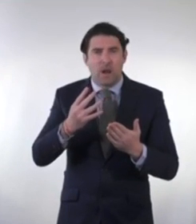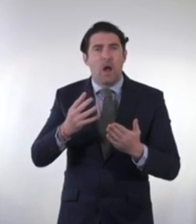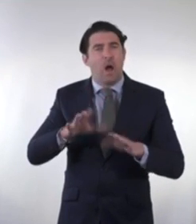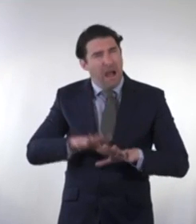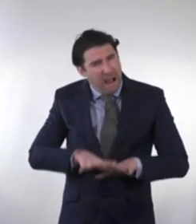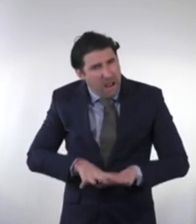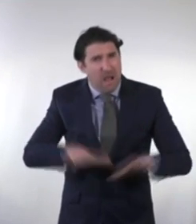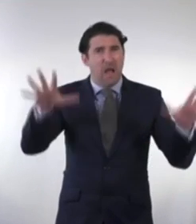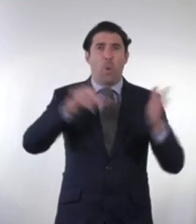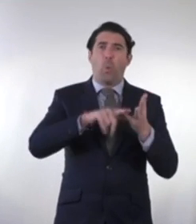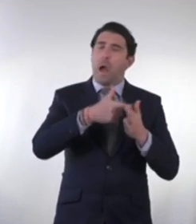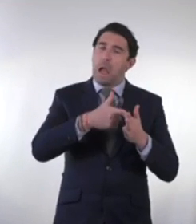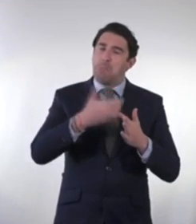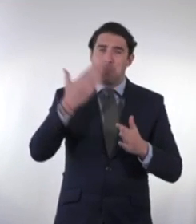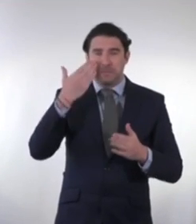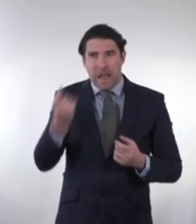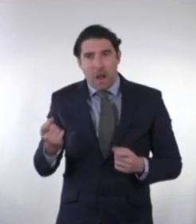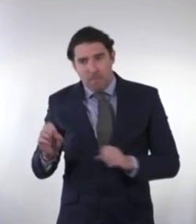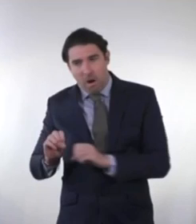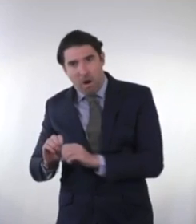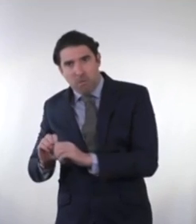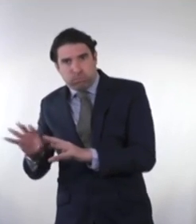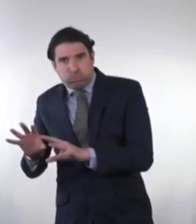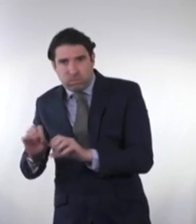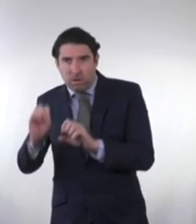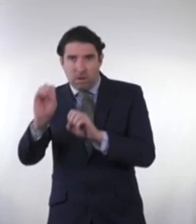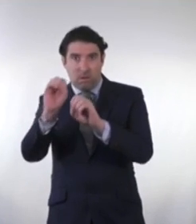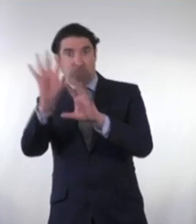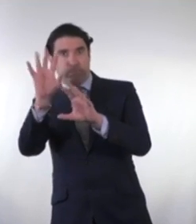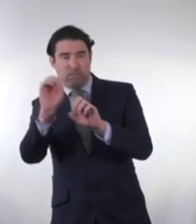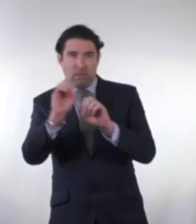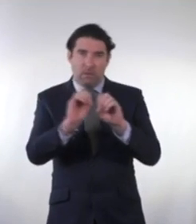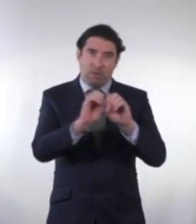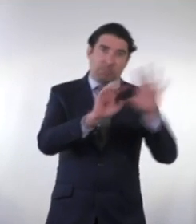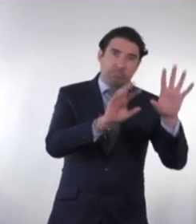with HS2 that it is having extensive engagement with the Wendover group. I know Wendover well,